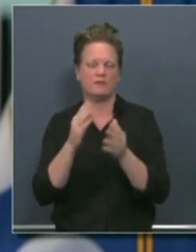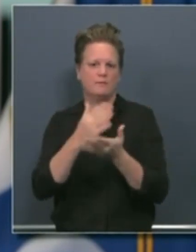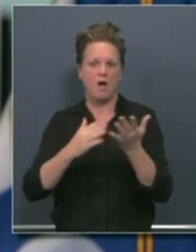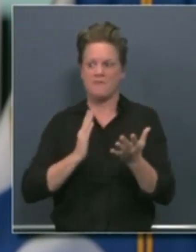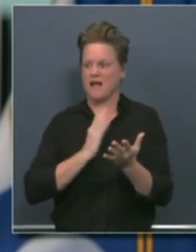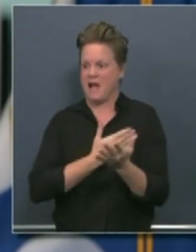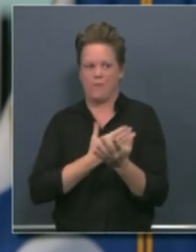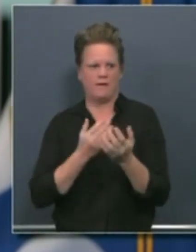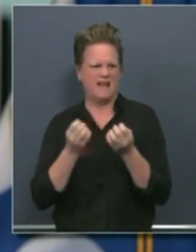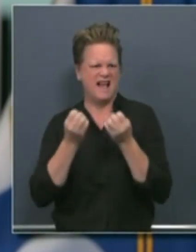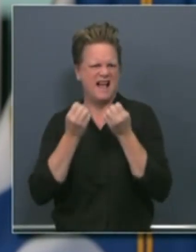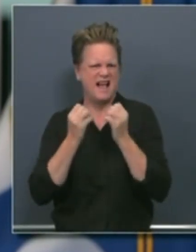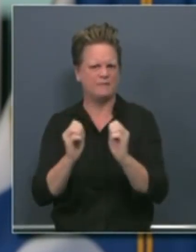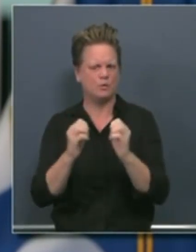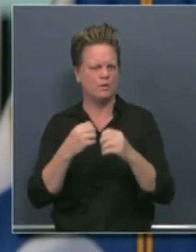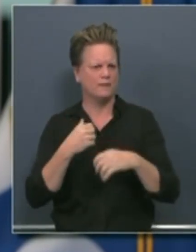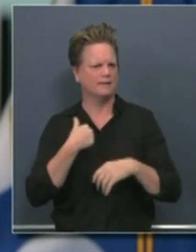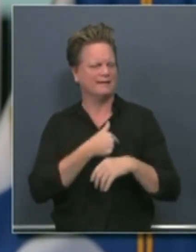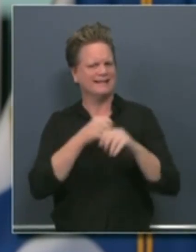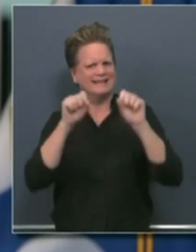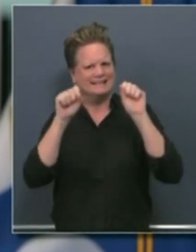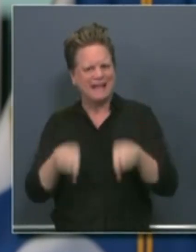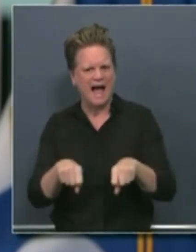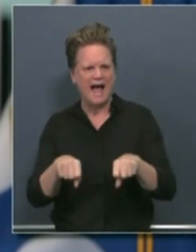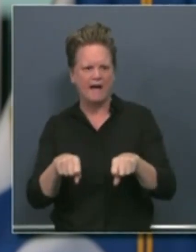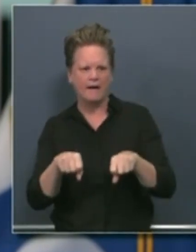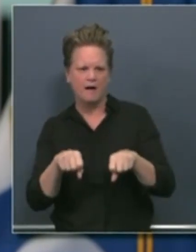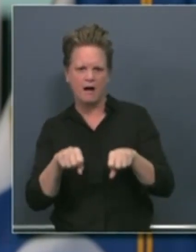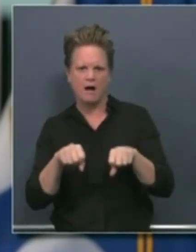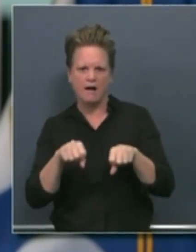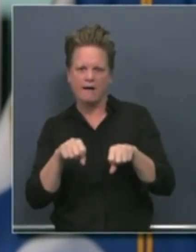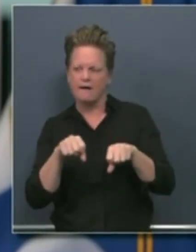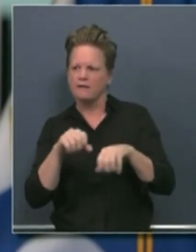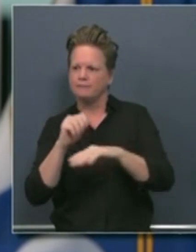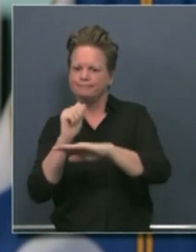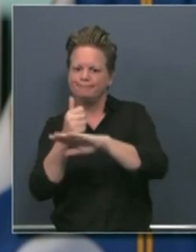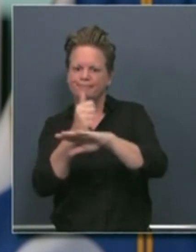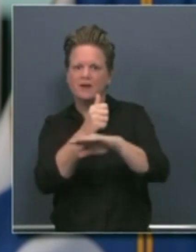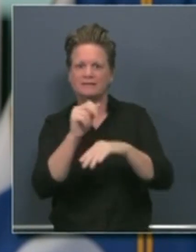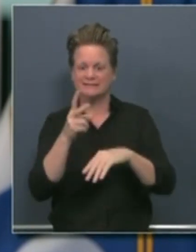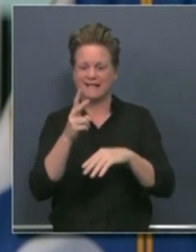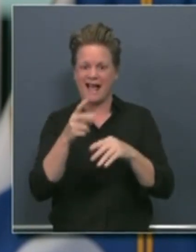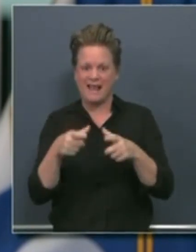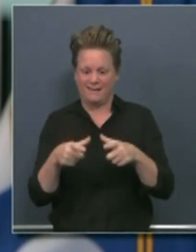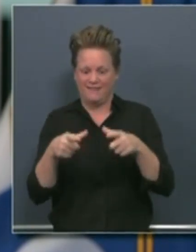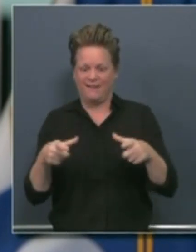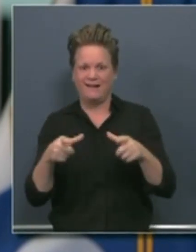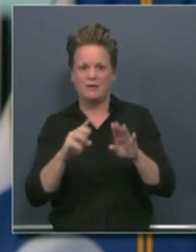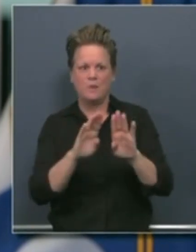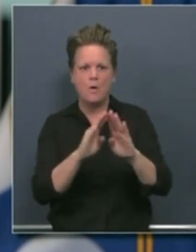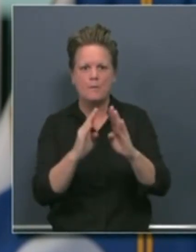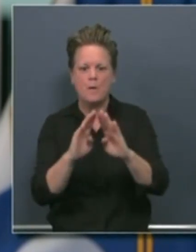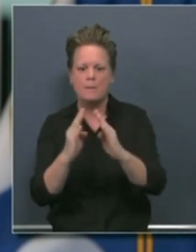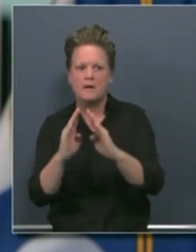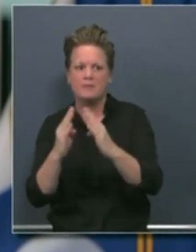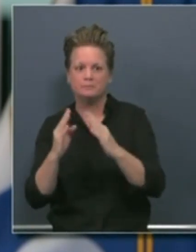WE'VE BEEN ABLE TO DISTRIBUTE IN THE LAST FEW WEEKS WHICH IS FOUNDATIONAL IN TERMS OF OUR EFFORTS TO BEGIN TO.